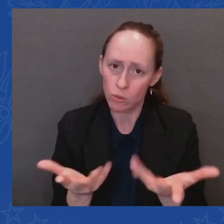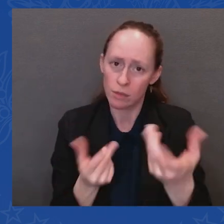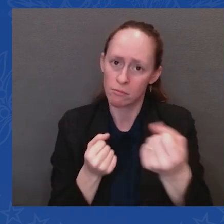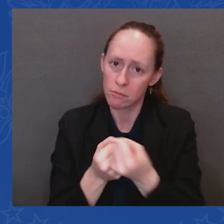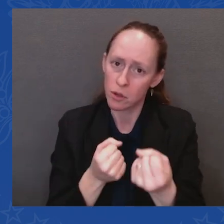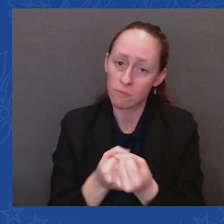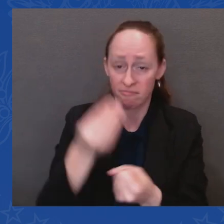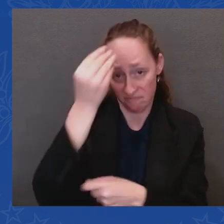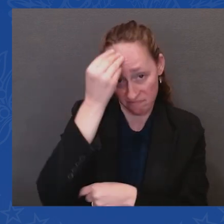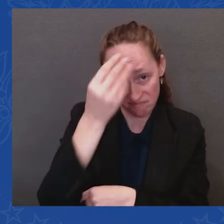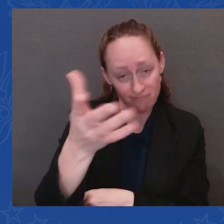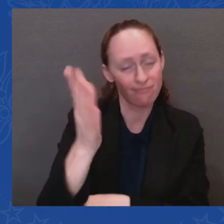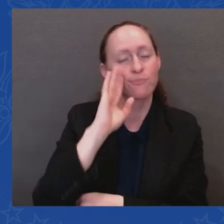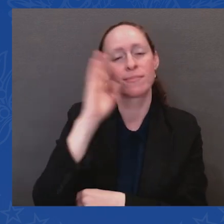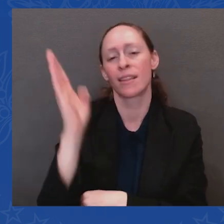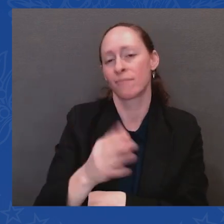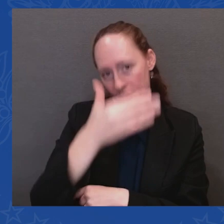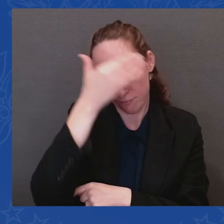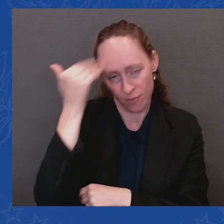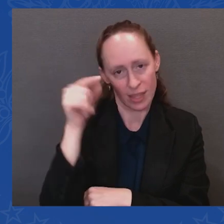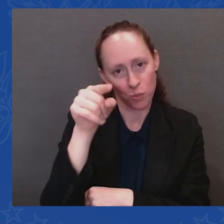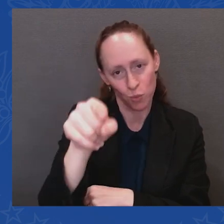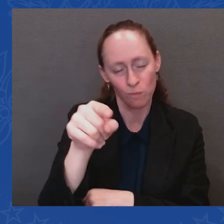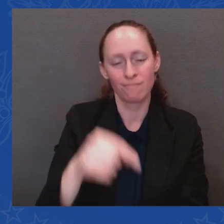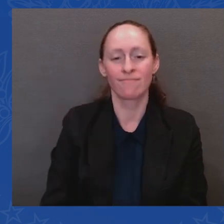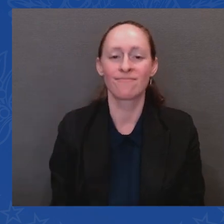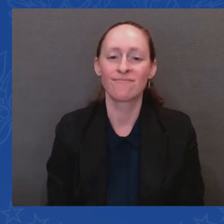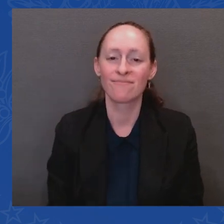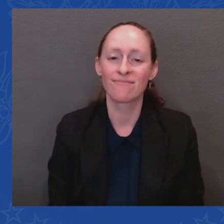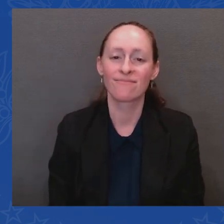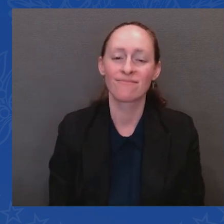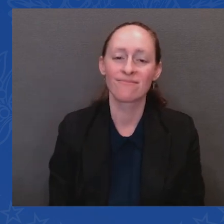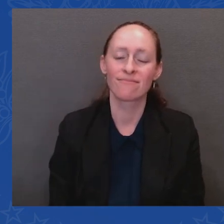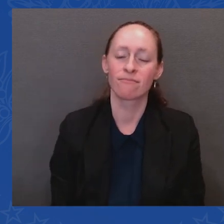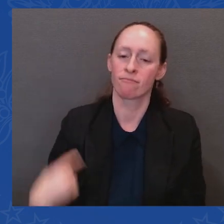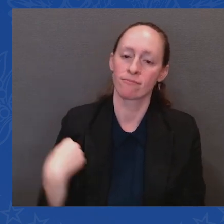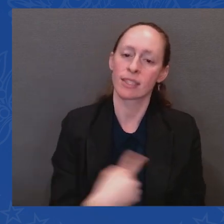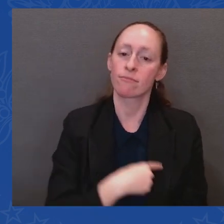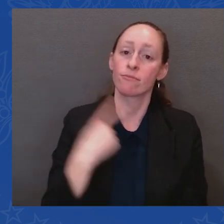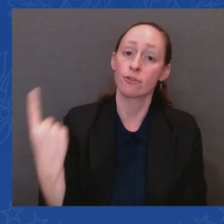And just as you have kept the ultimate faith to our country, we will keep the faith with you.